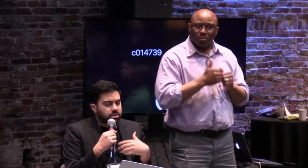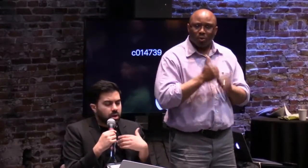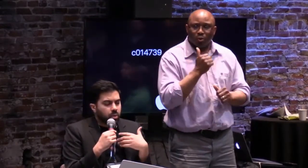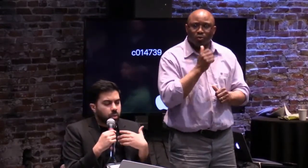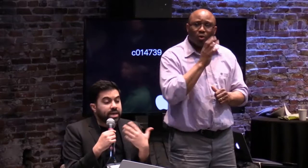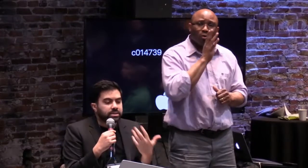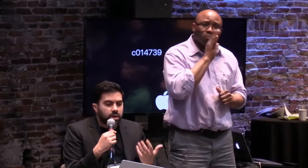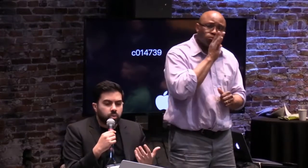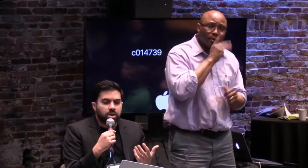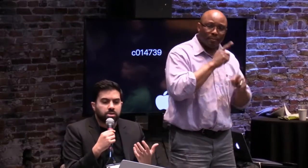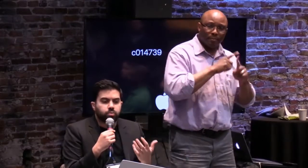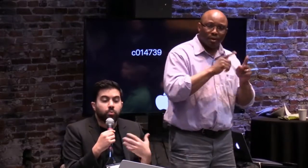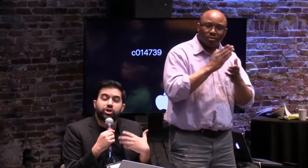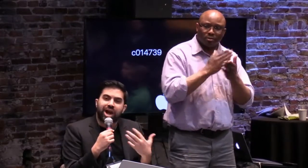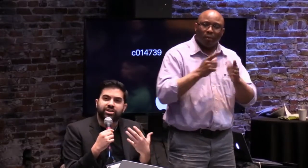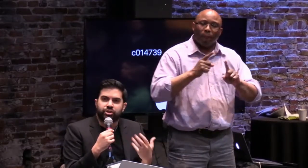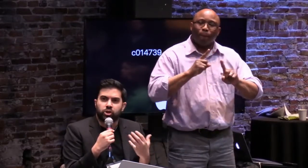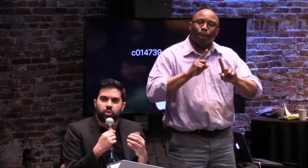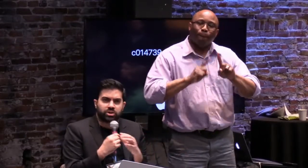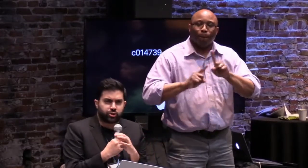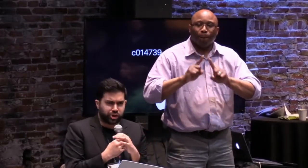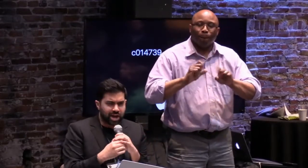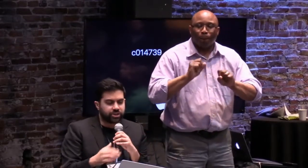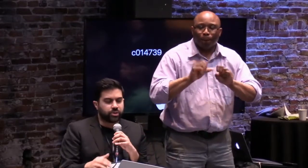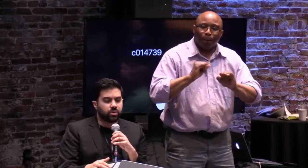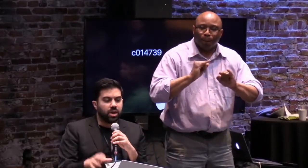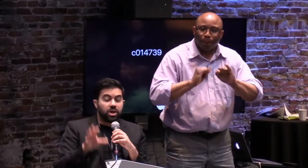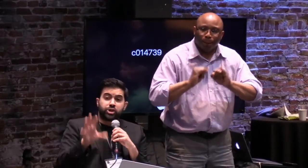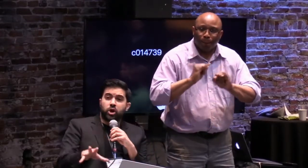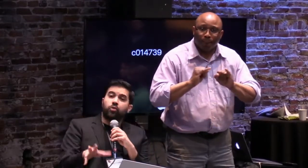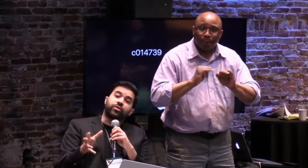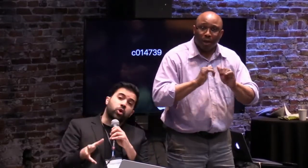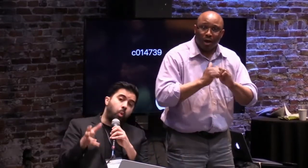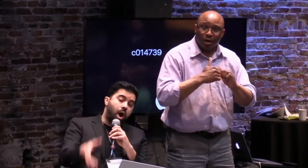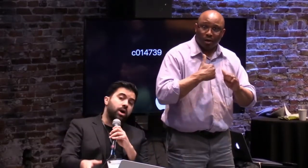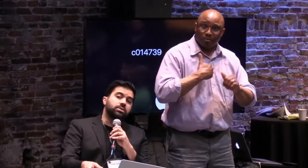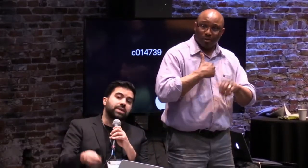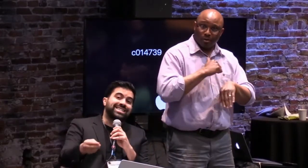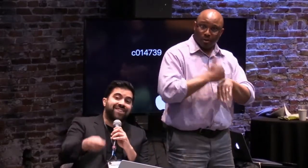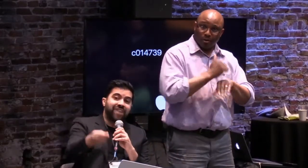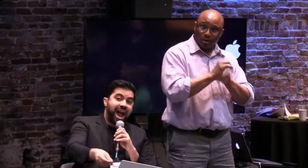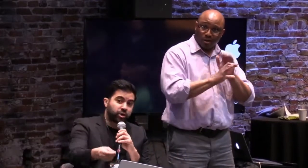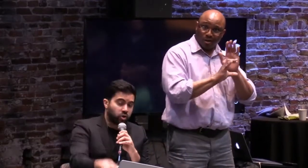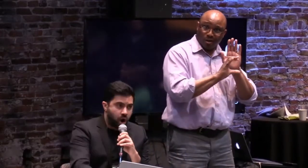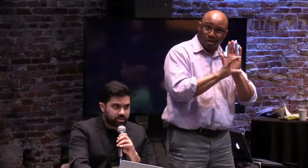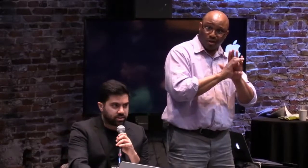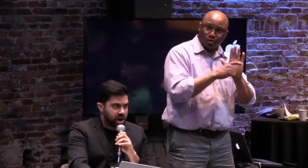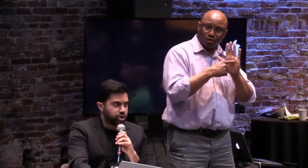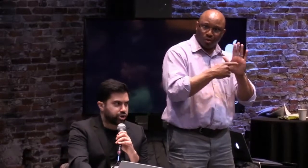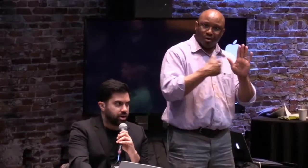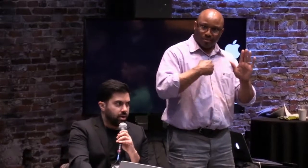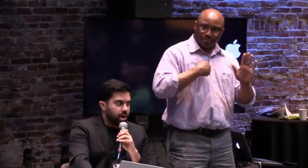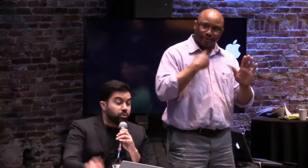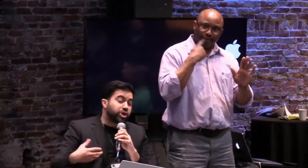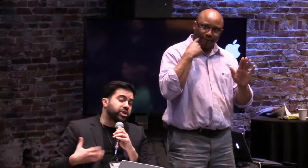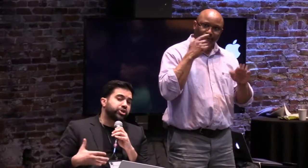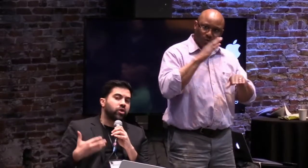So what I did was, what we tried to do was try to show that there was a deaf actor onstage and we tried to show